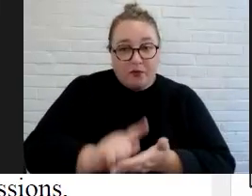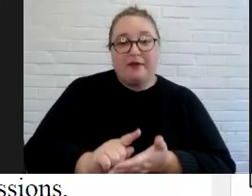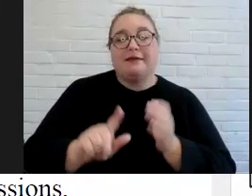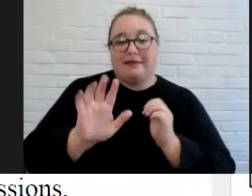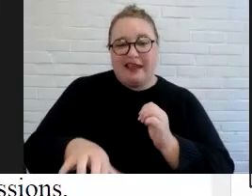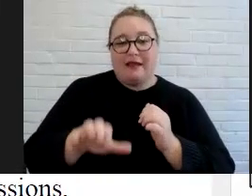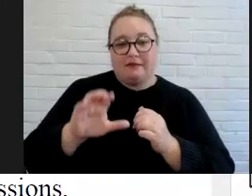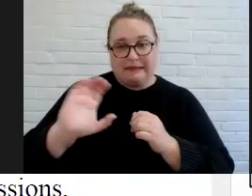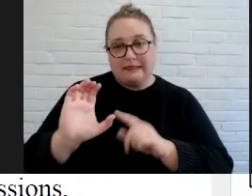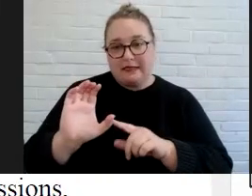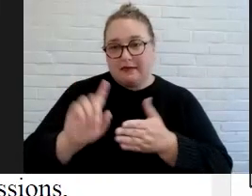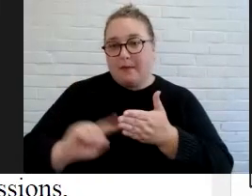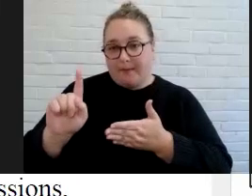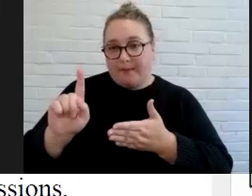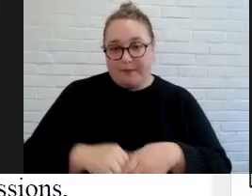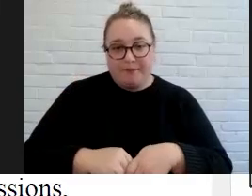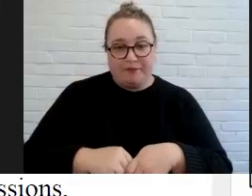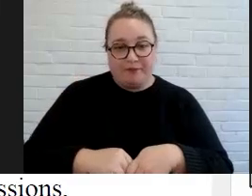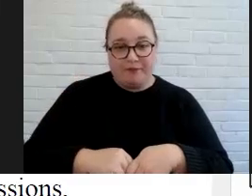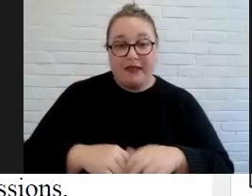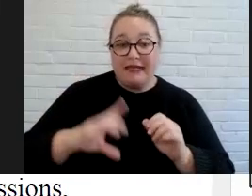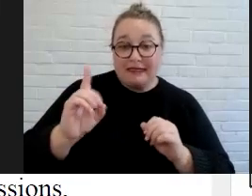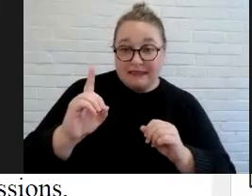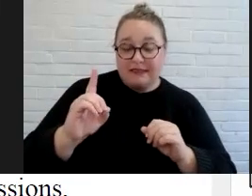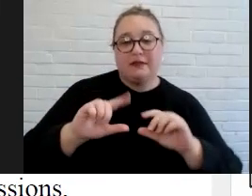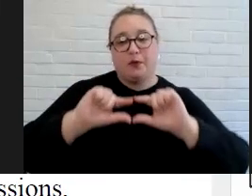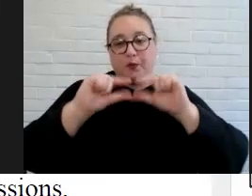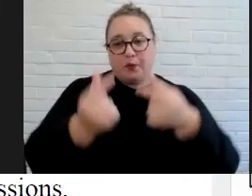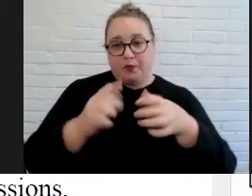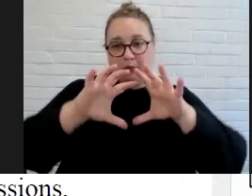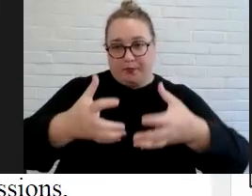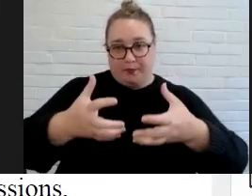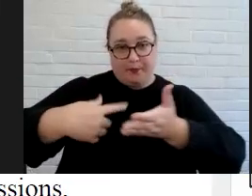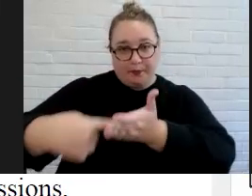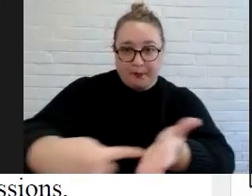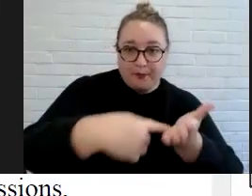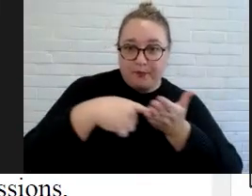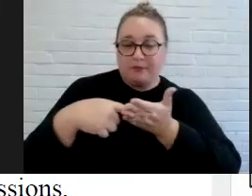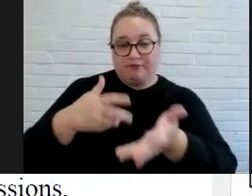D is facilitating a group discussion. So what we mean by that is a discussion forum.